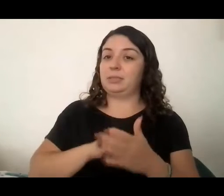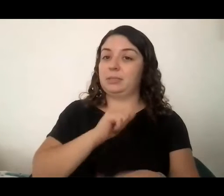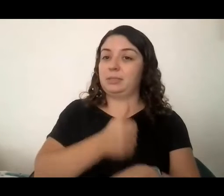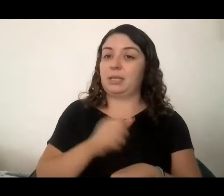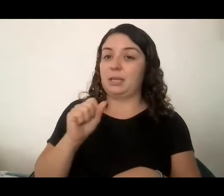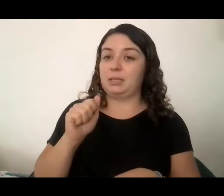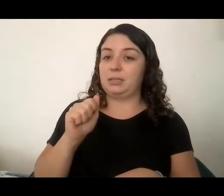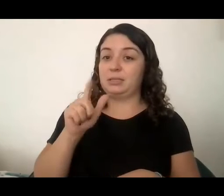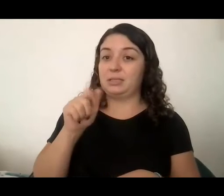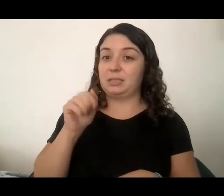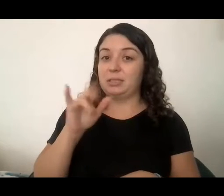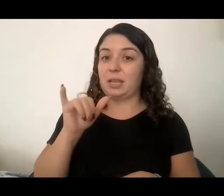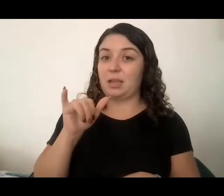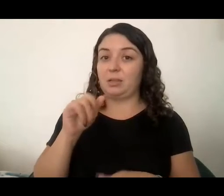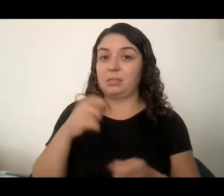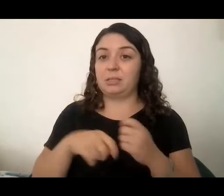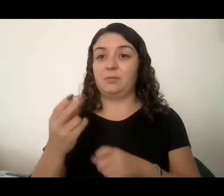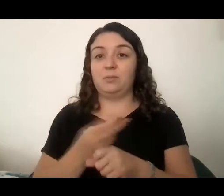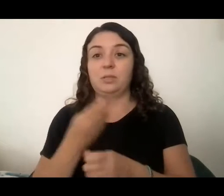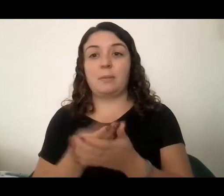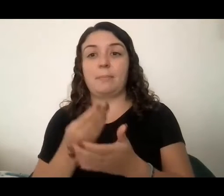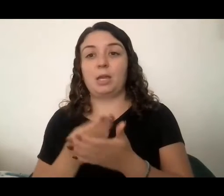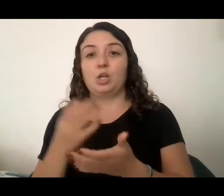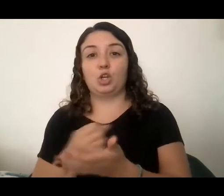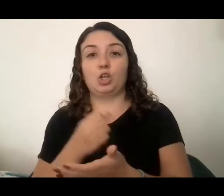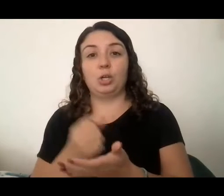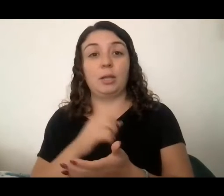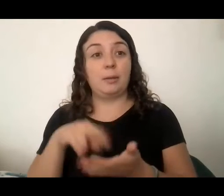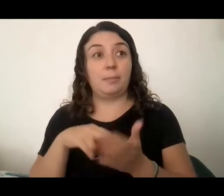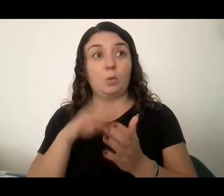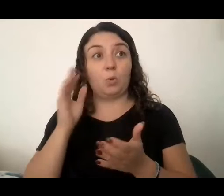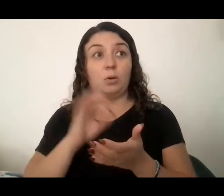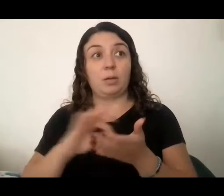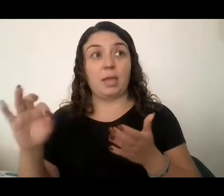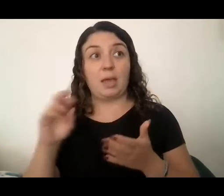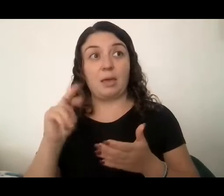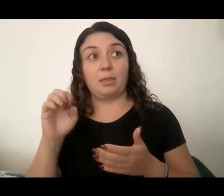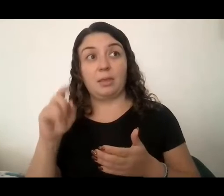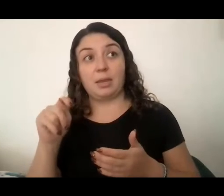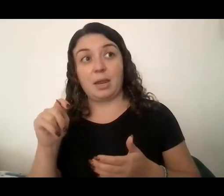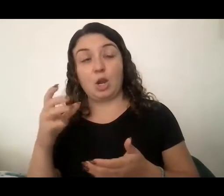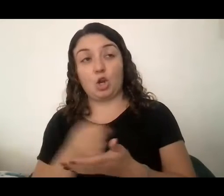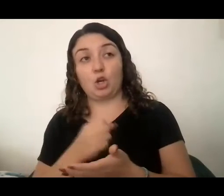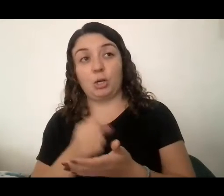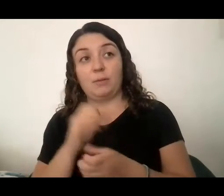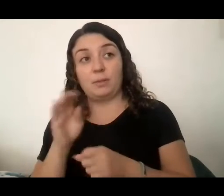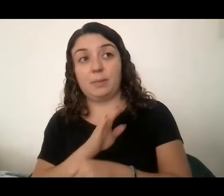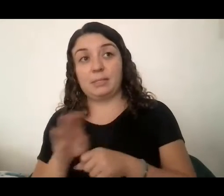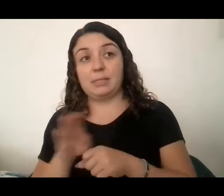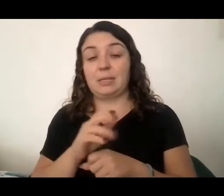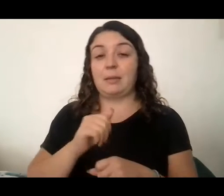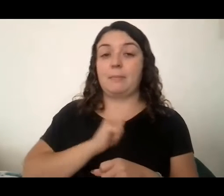money as earnings. Would they count both the net earnings of the business and my salary?